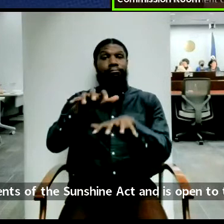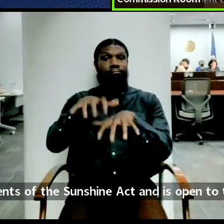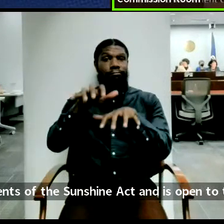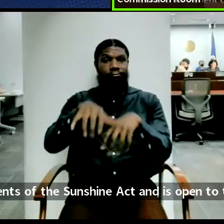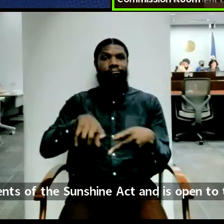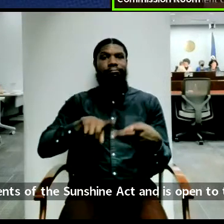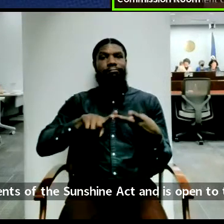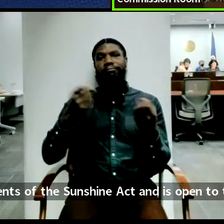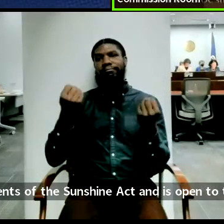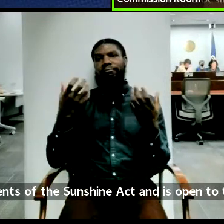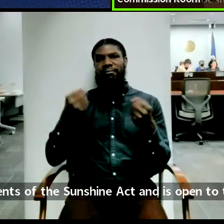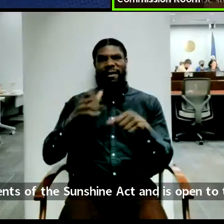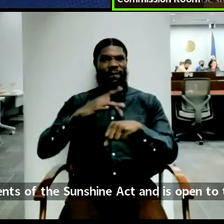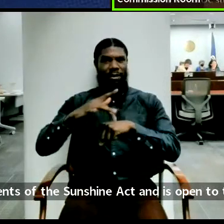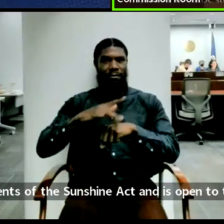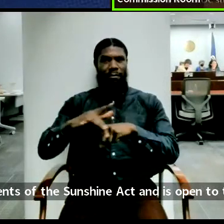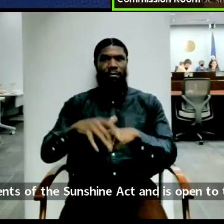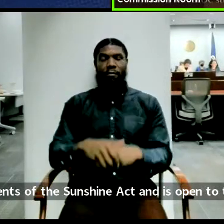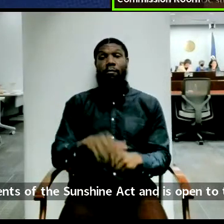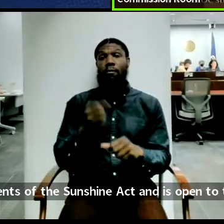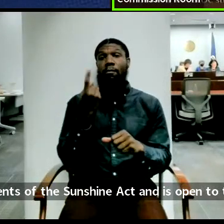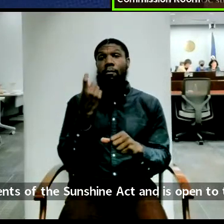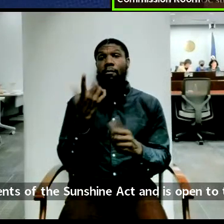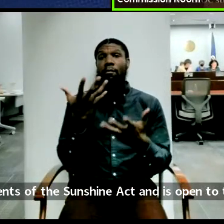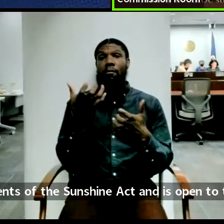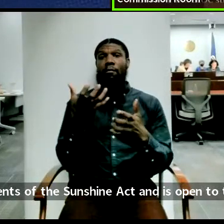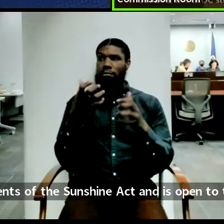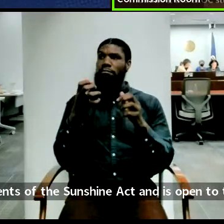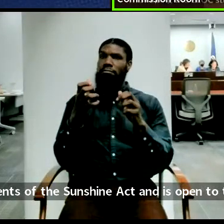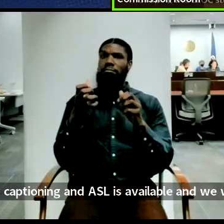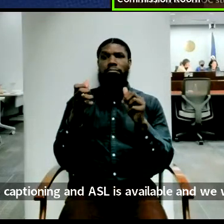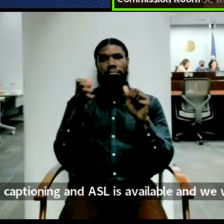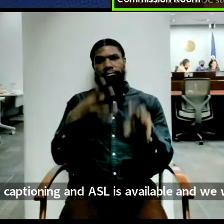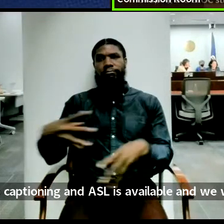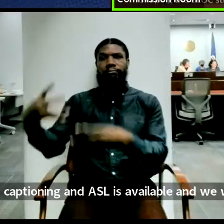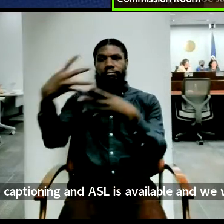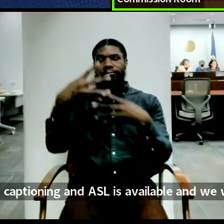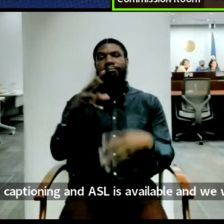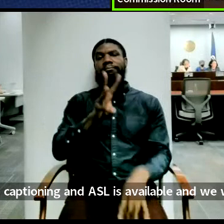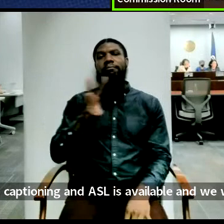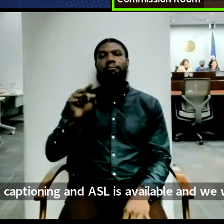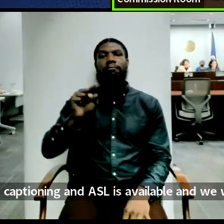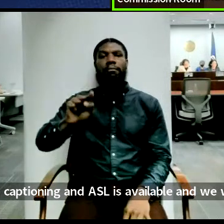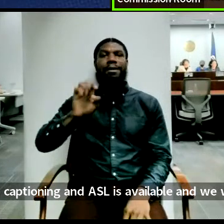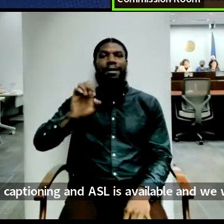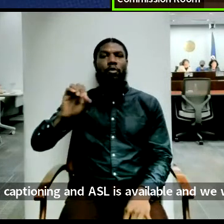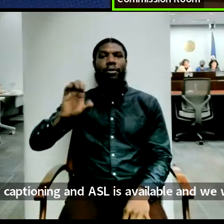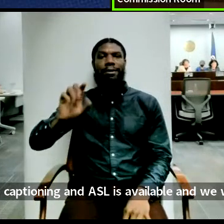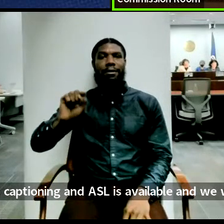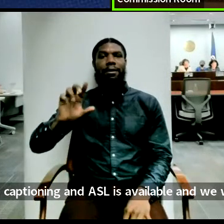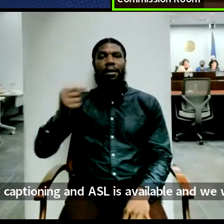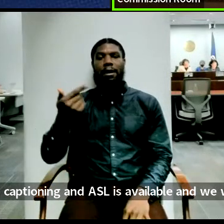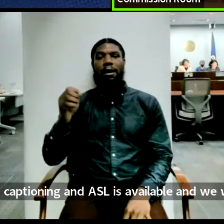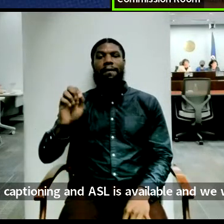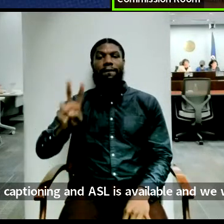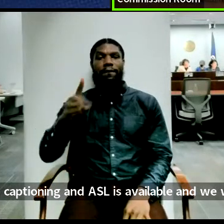available and we would ask that you please visit our website www.eeoc.gov for details